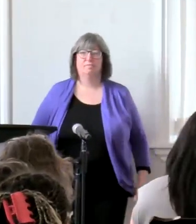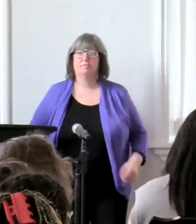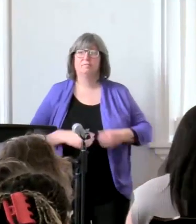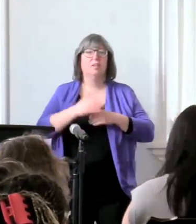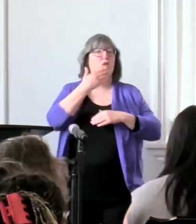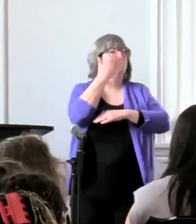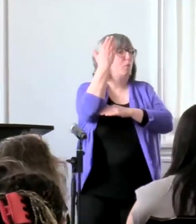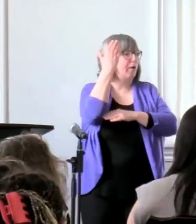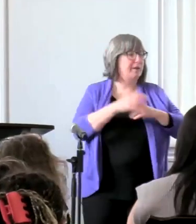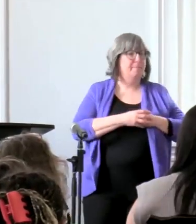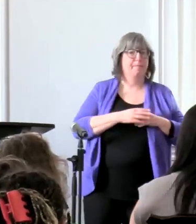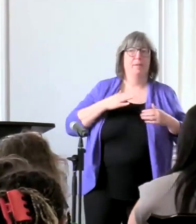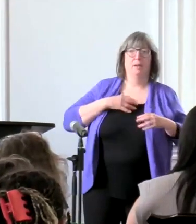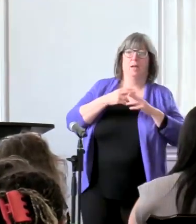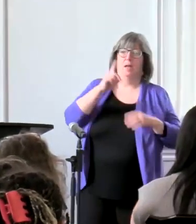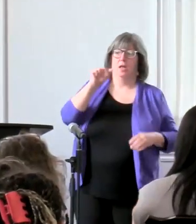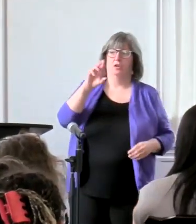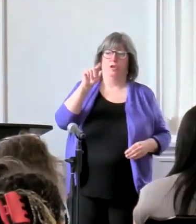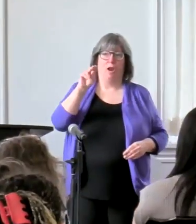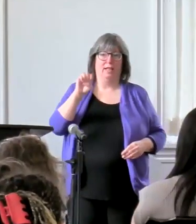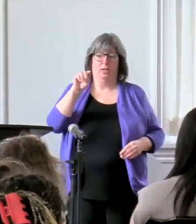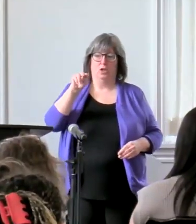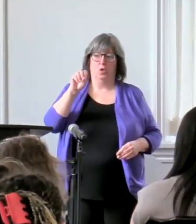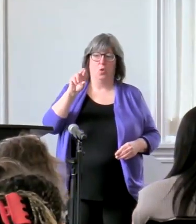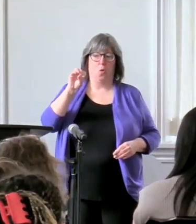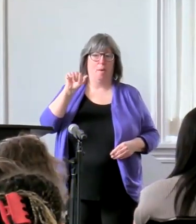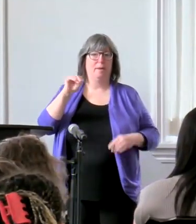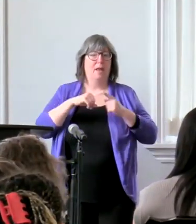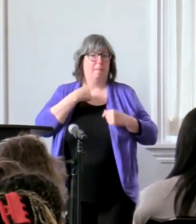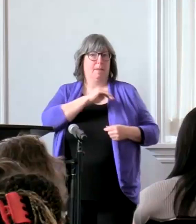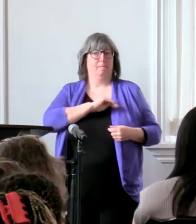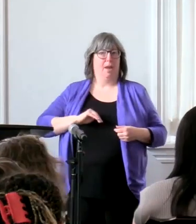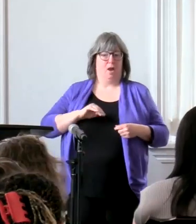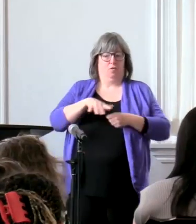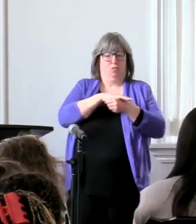Good morning. My name is Darlene Norman and I am pleased to be the Mayor to the Regions of Queens.